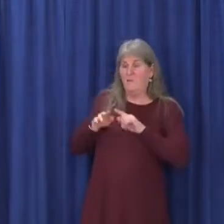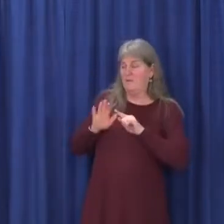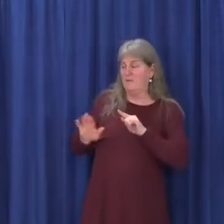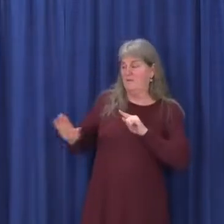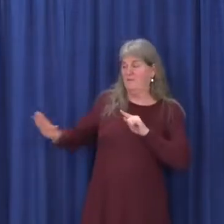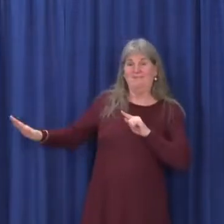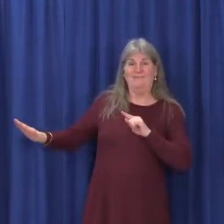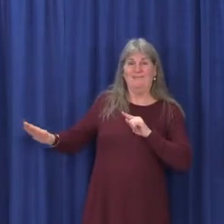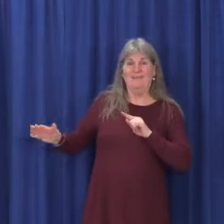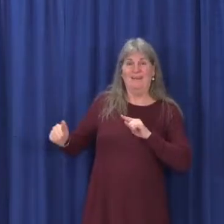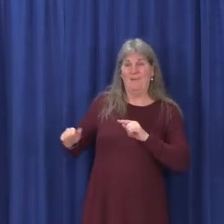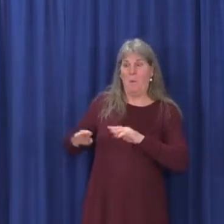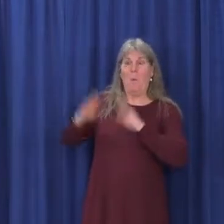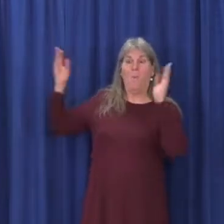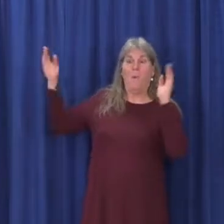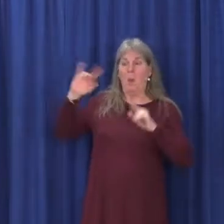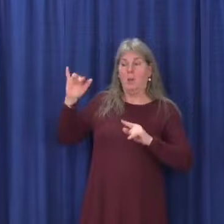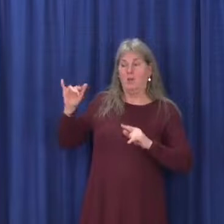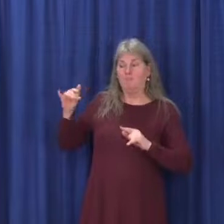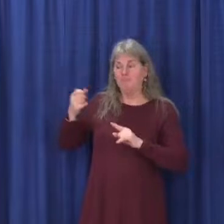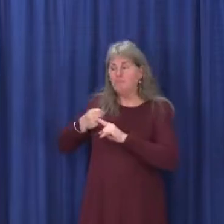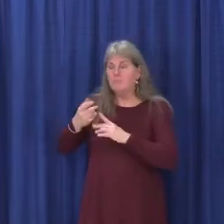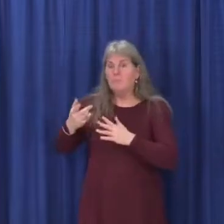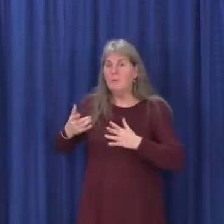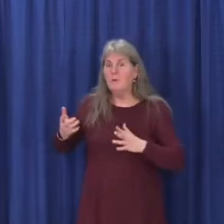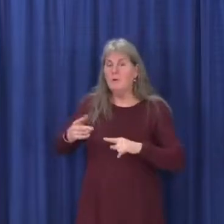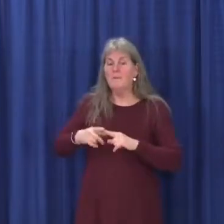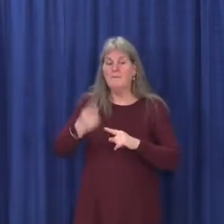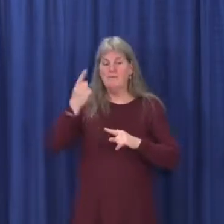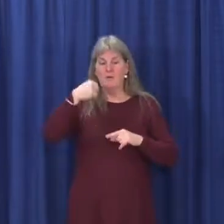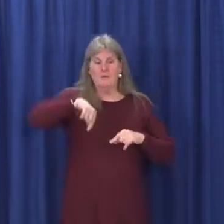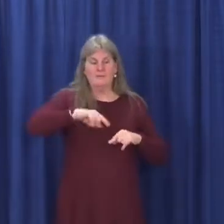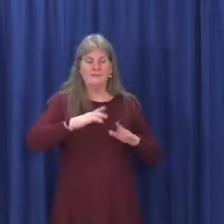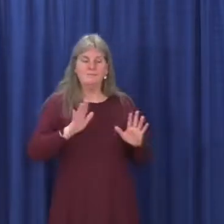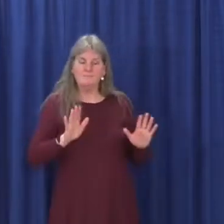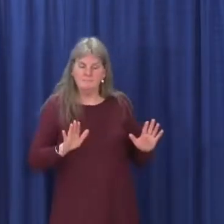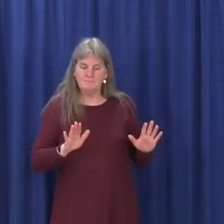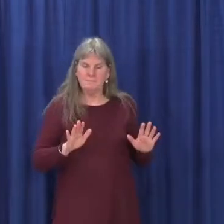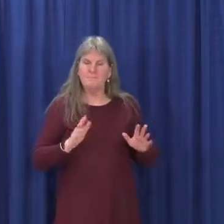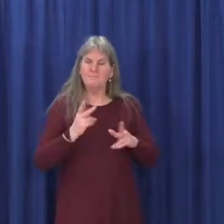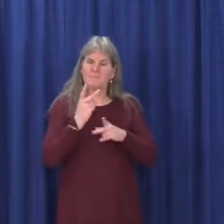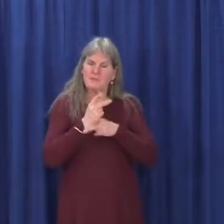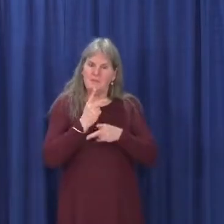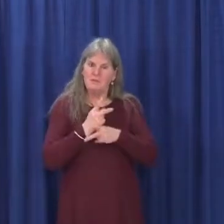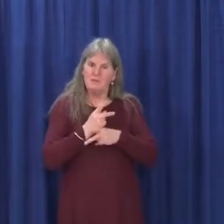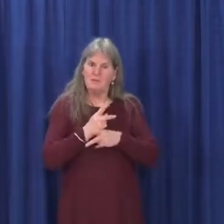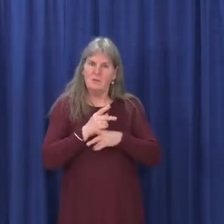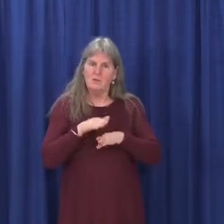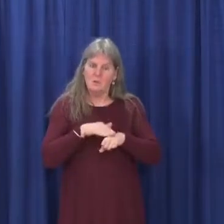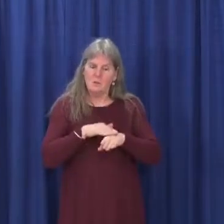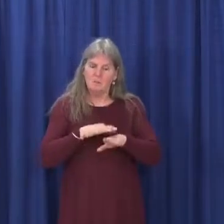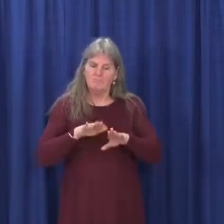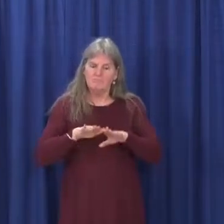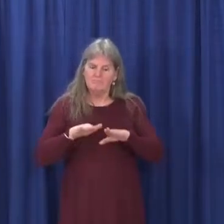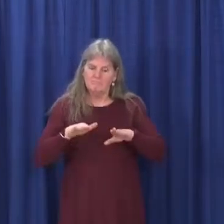how that works out. But interim, I think we're gonna see the same measured approach. And I think that this has been very carefully done.